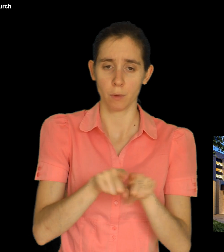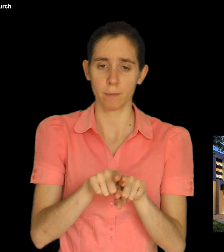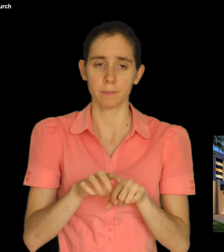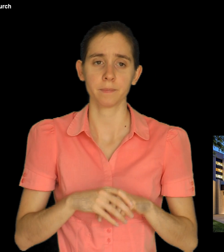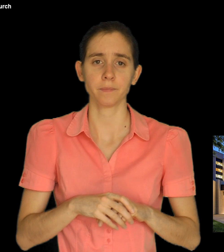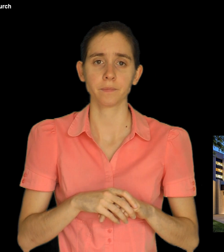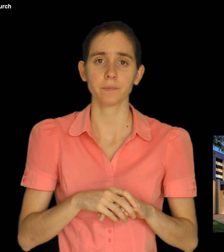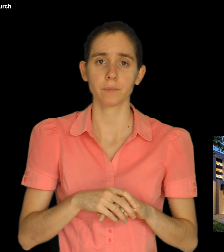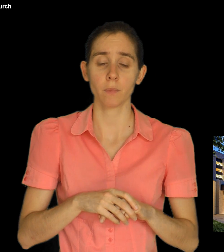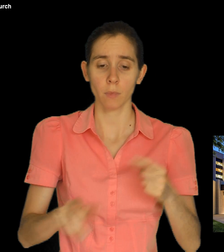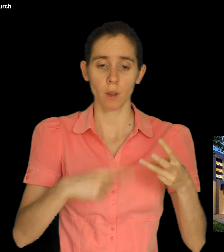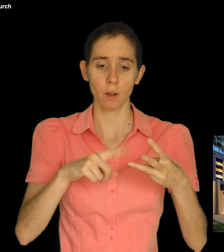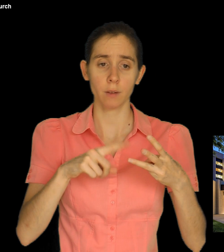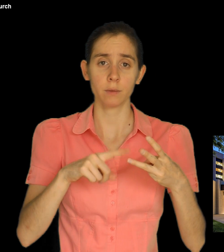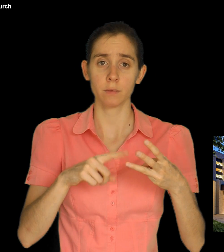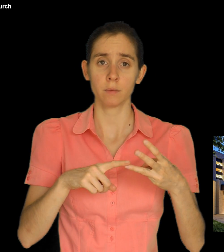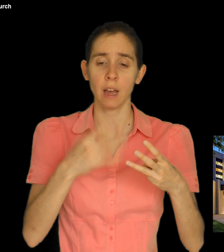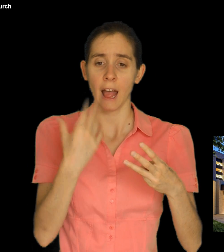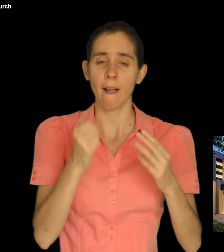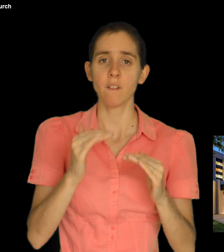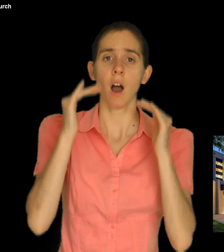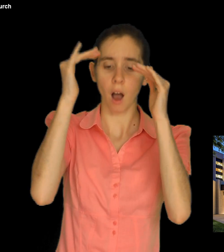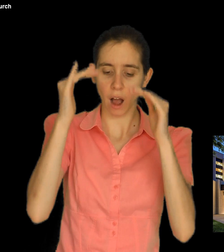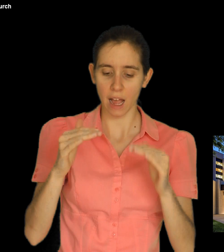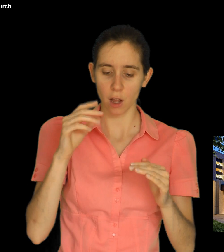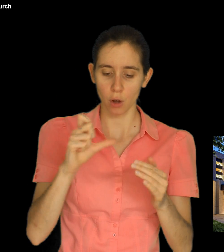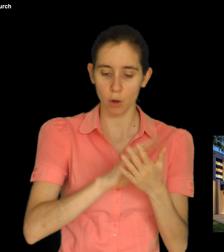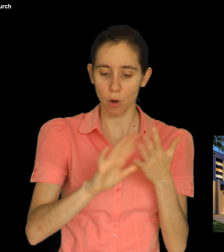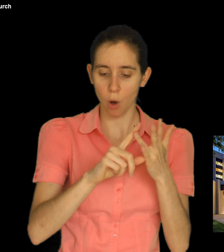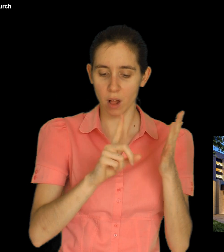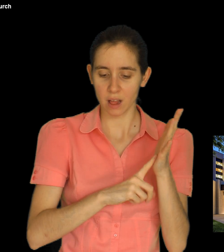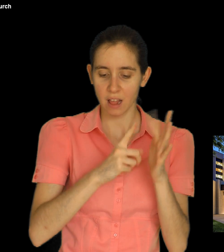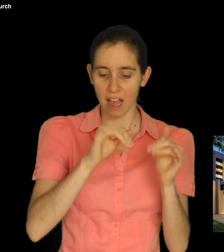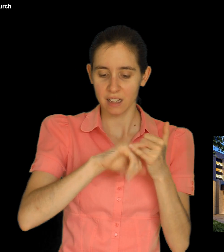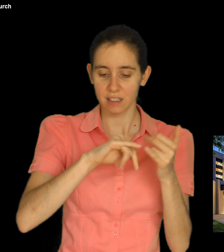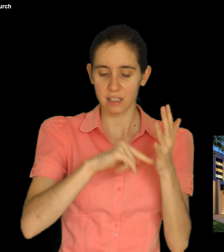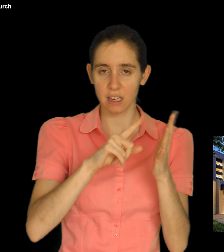Third is high cholesterol which causes inflammation of the arteries, another